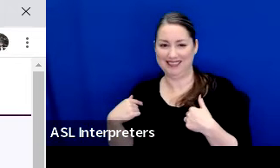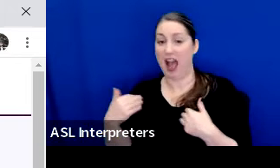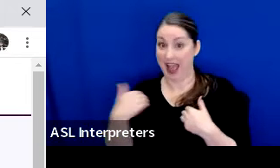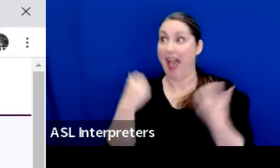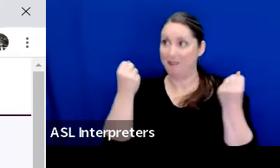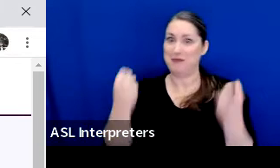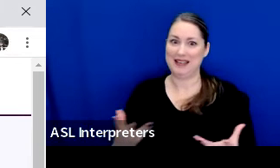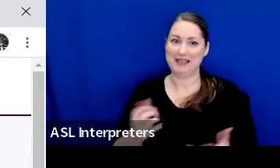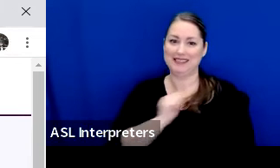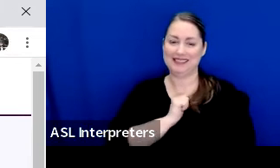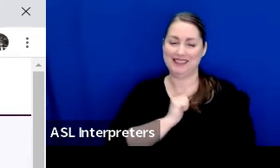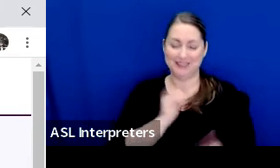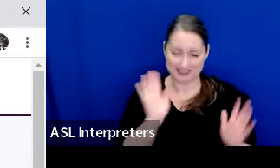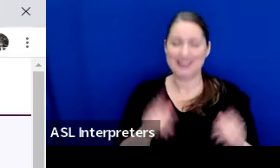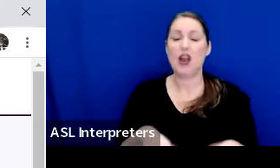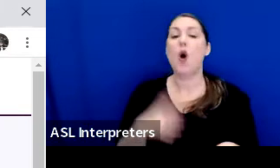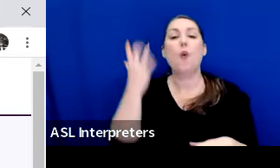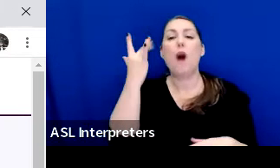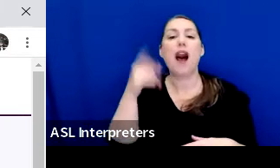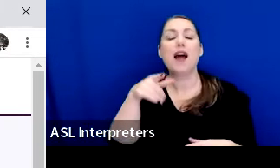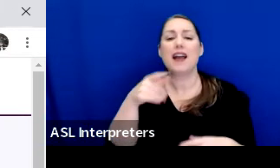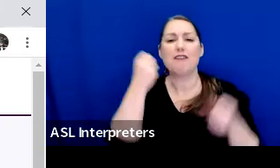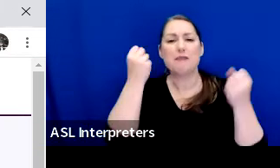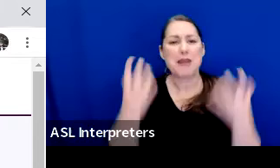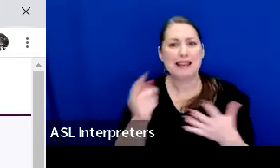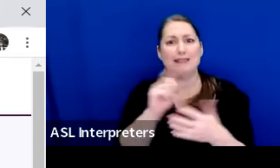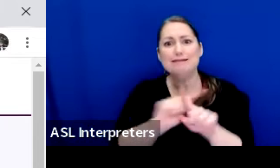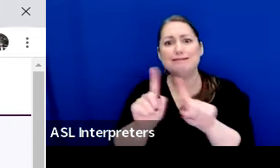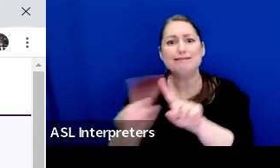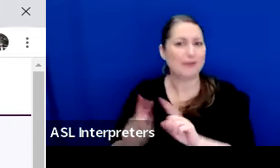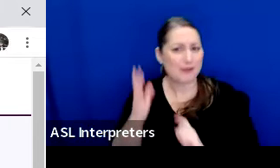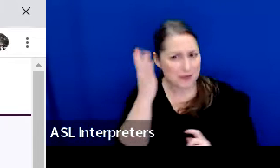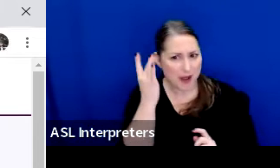And the reason I have a several, you won't have several. I have several because I had a grant.